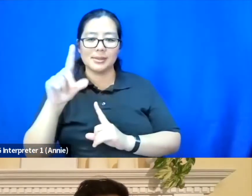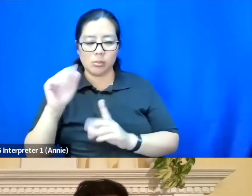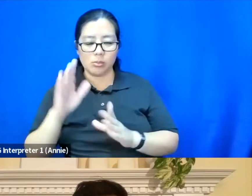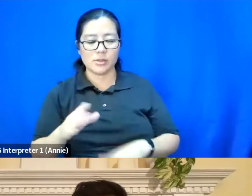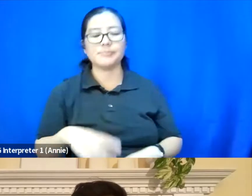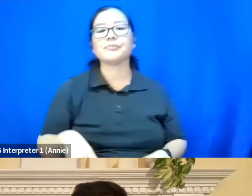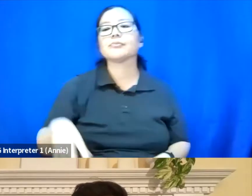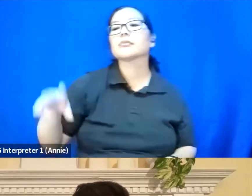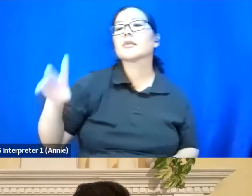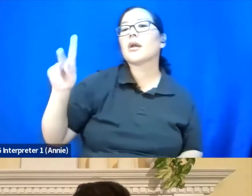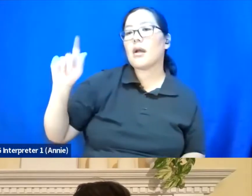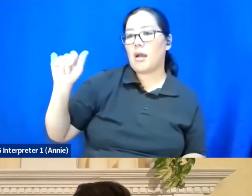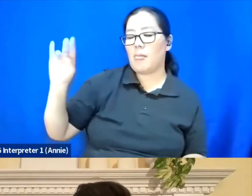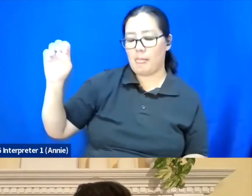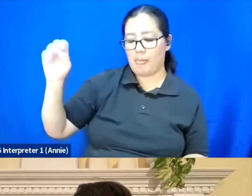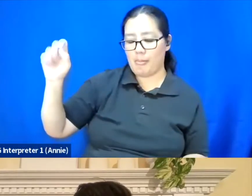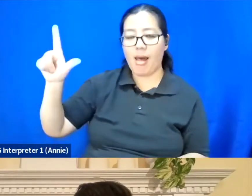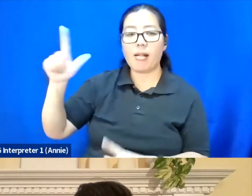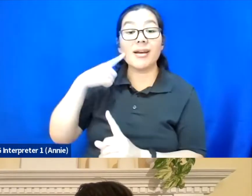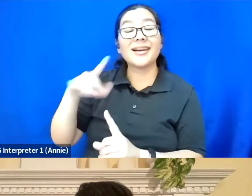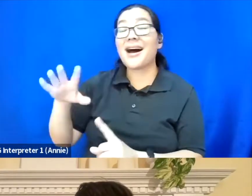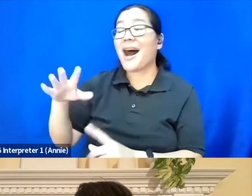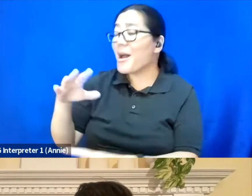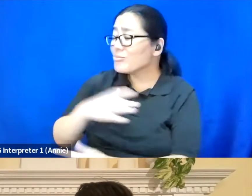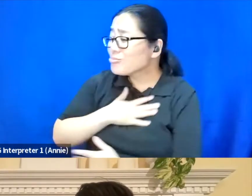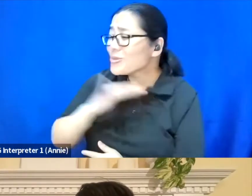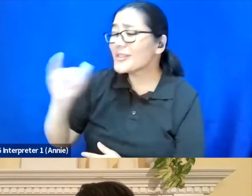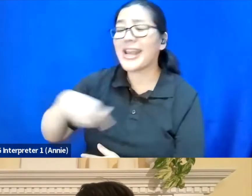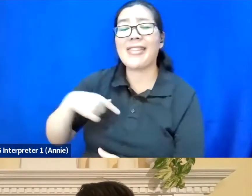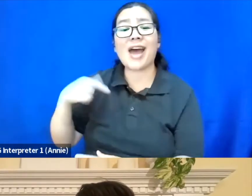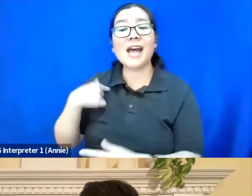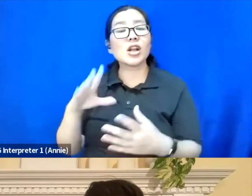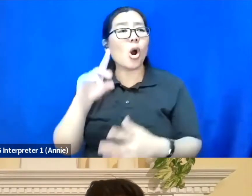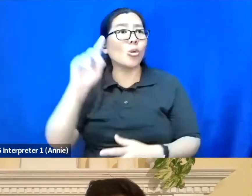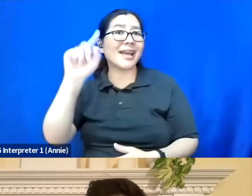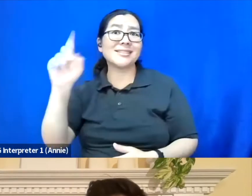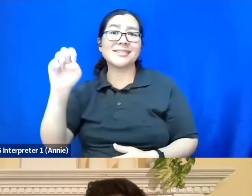writing about yourself and your space.